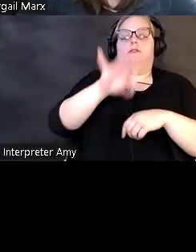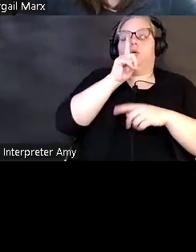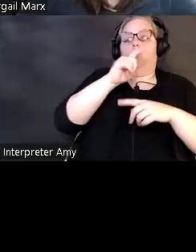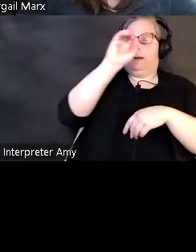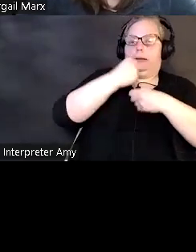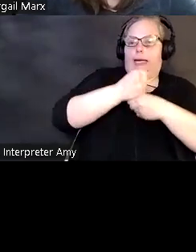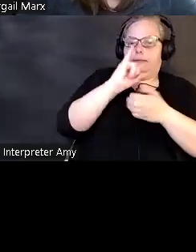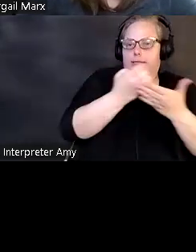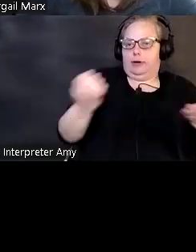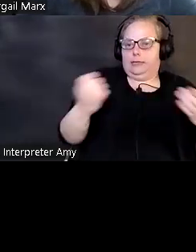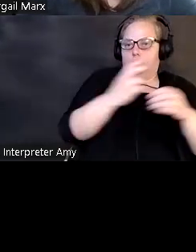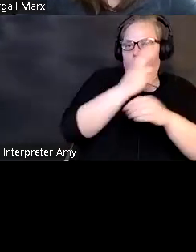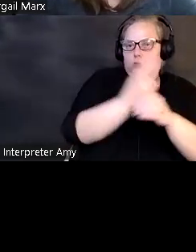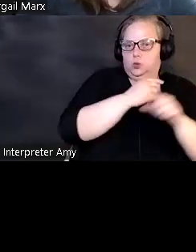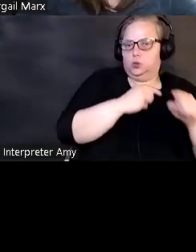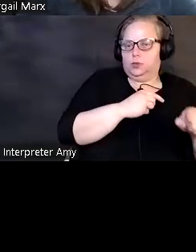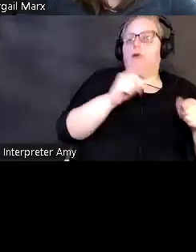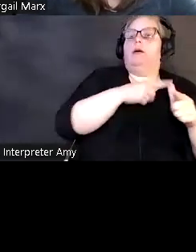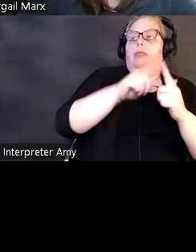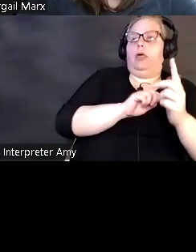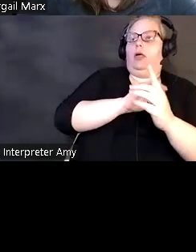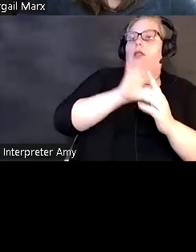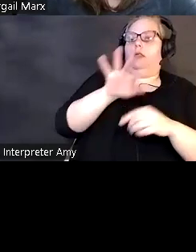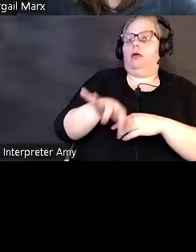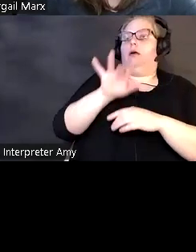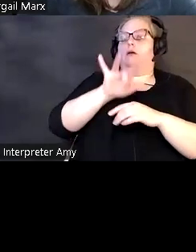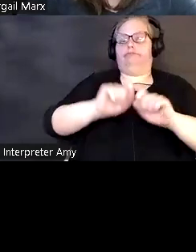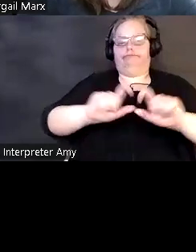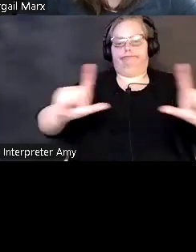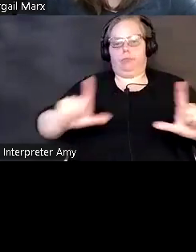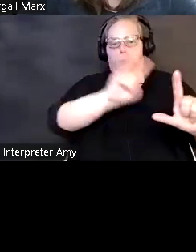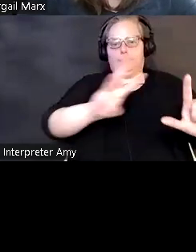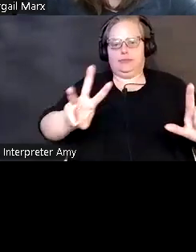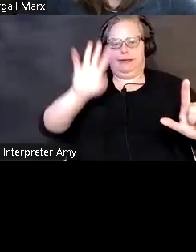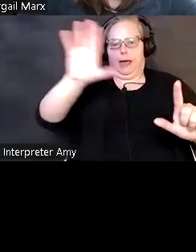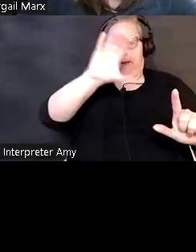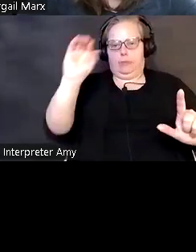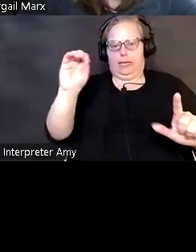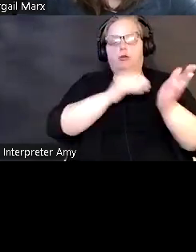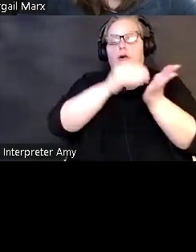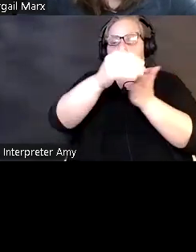device that they're using, and then going to their website, they often have recorded trainings about